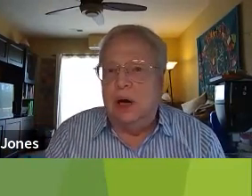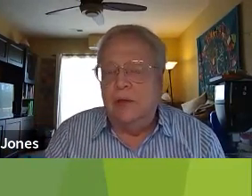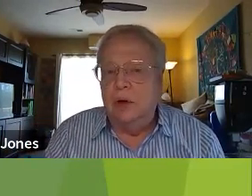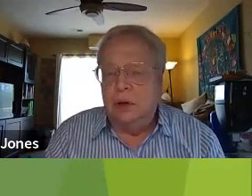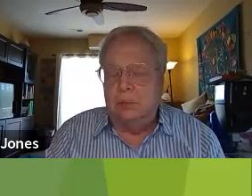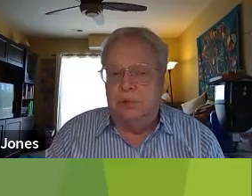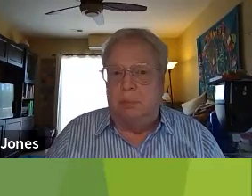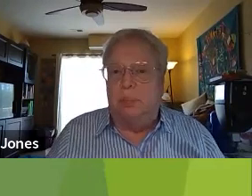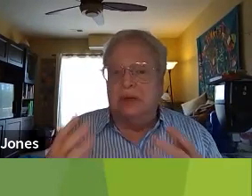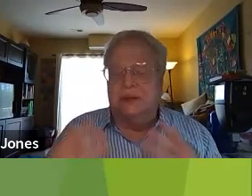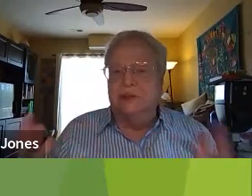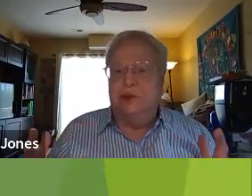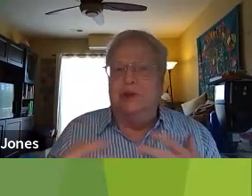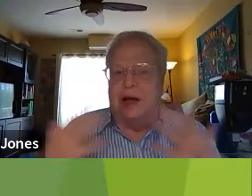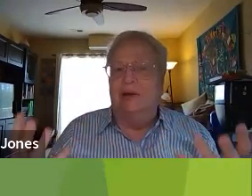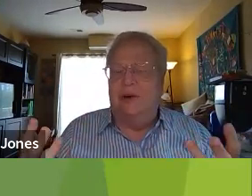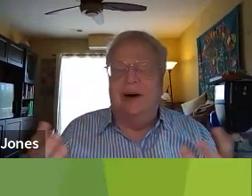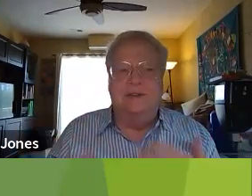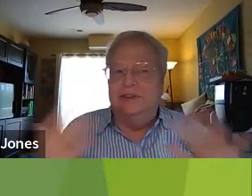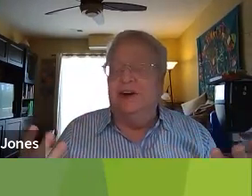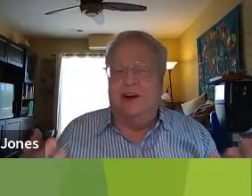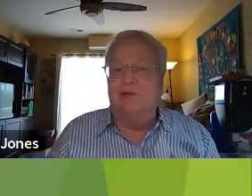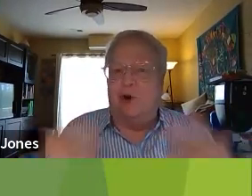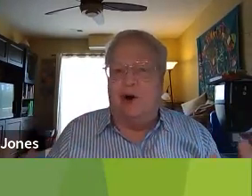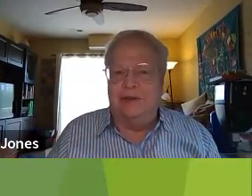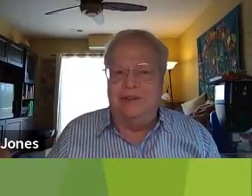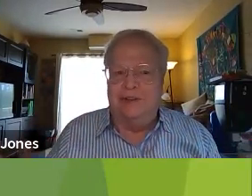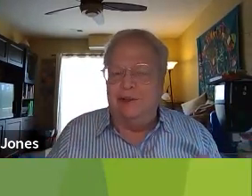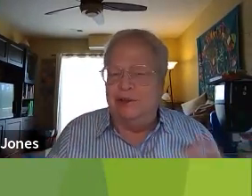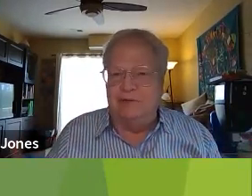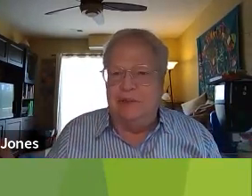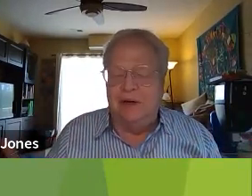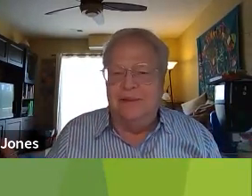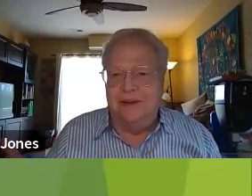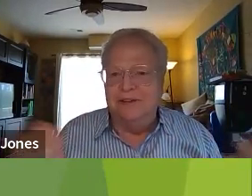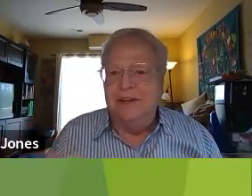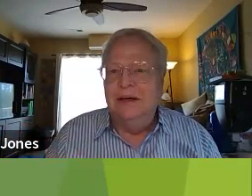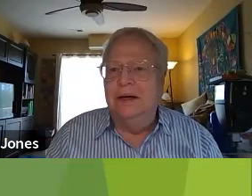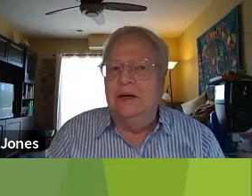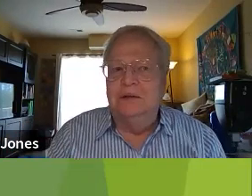The other biggest issue that I find still after all these years that I have done this